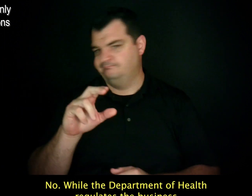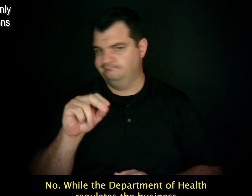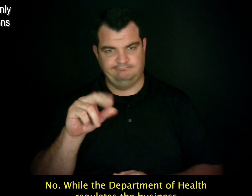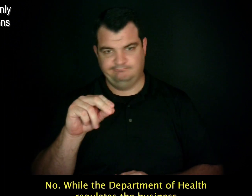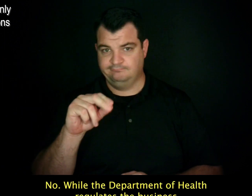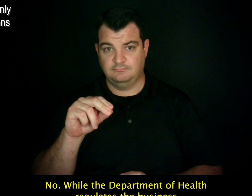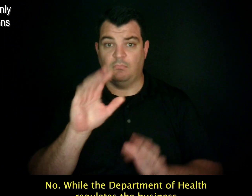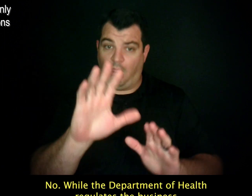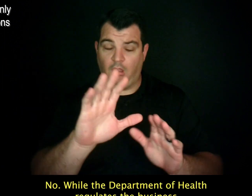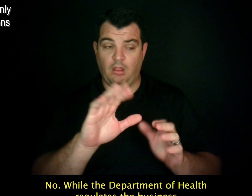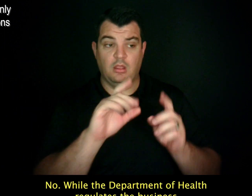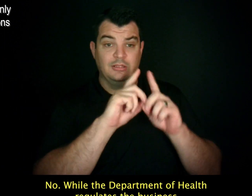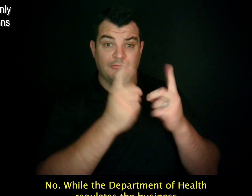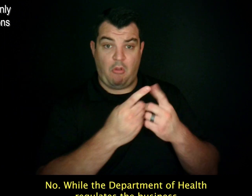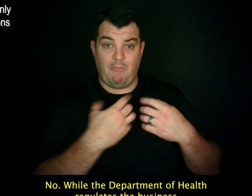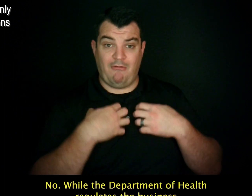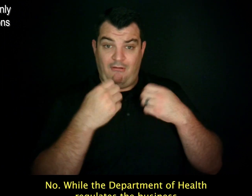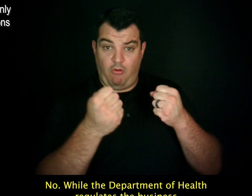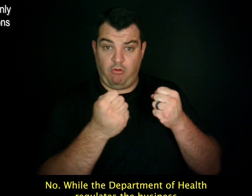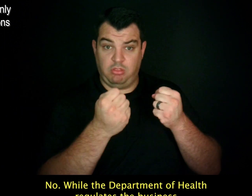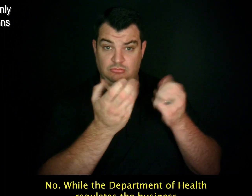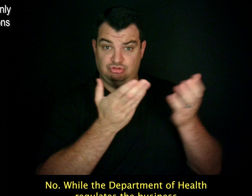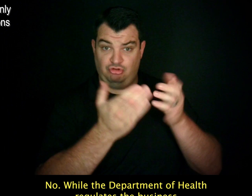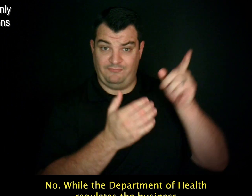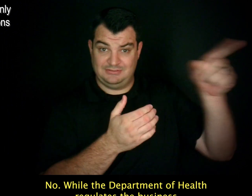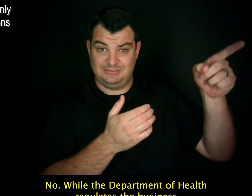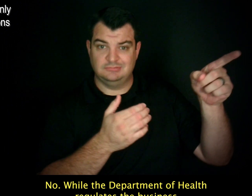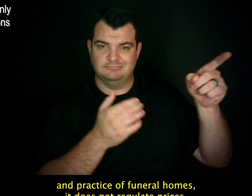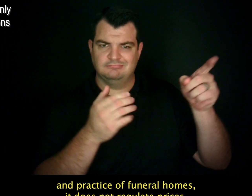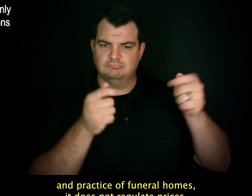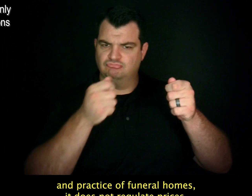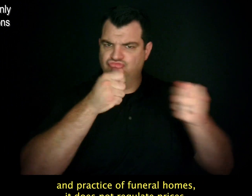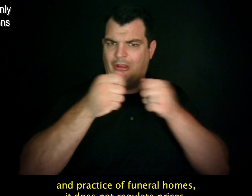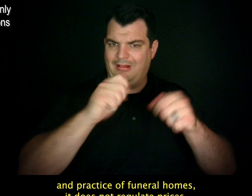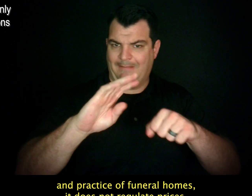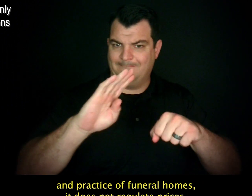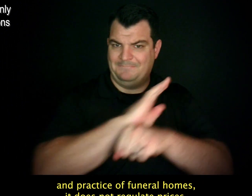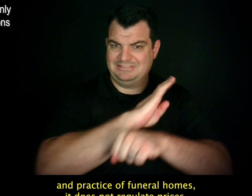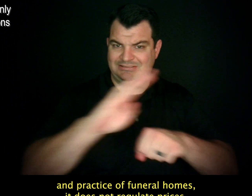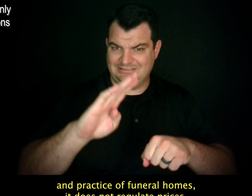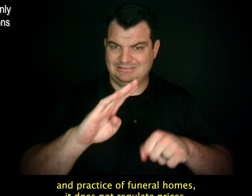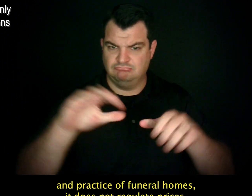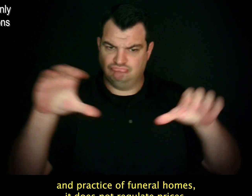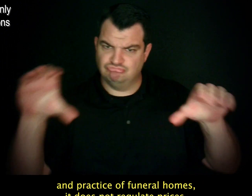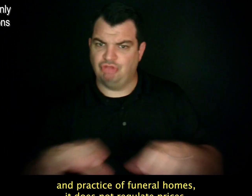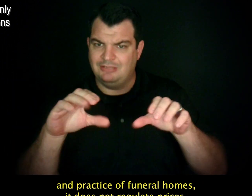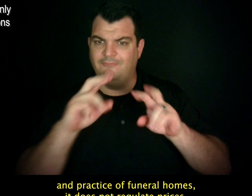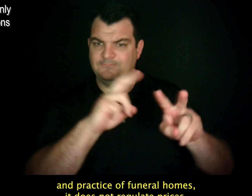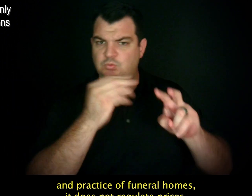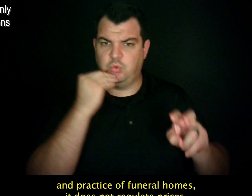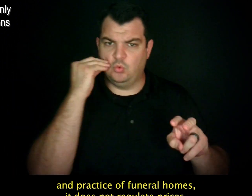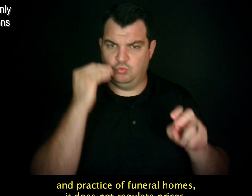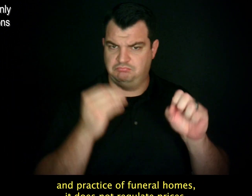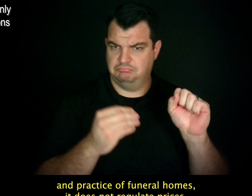No. While the Department of Health regulates the business and practice of funeral homes, it does not regulate prices.